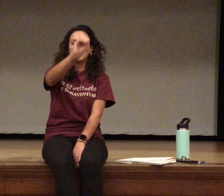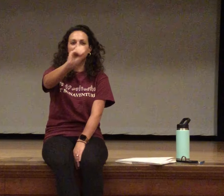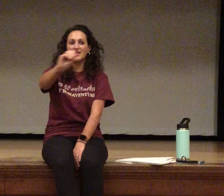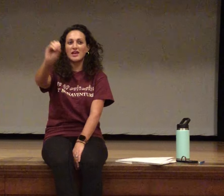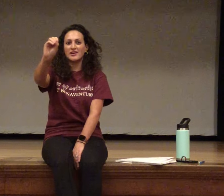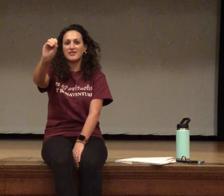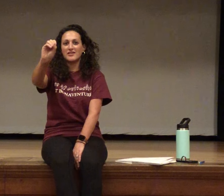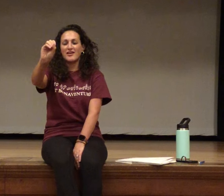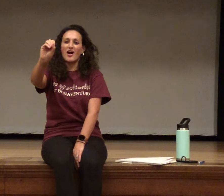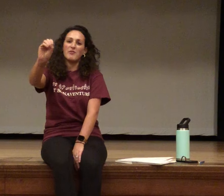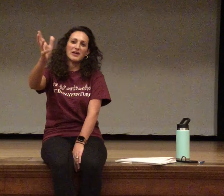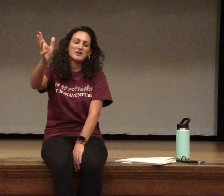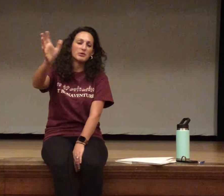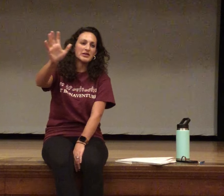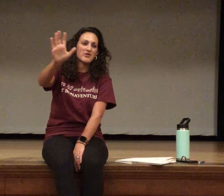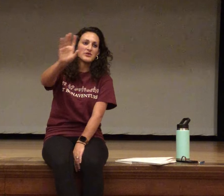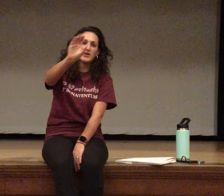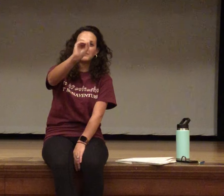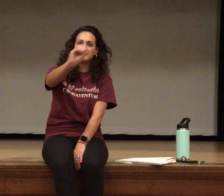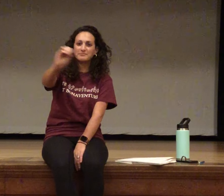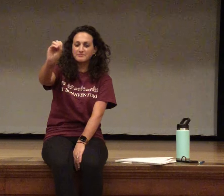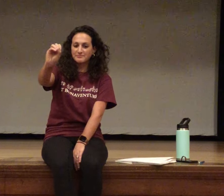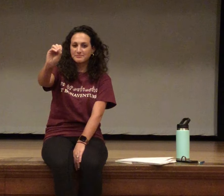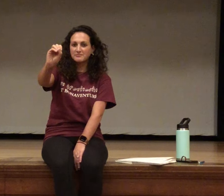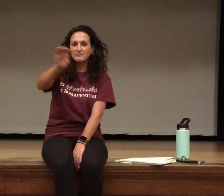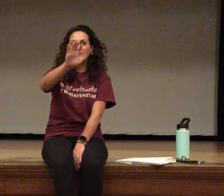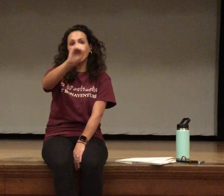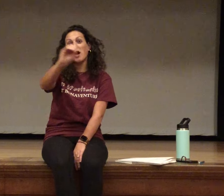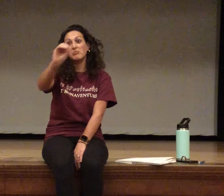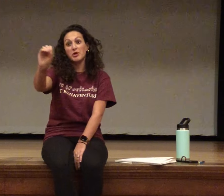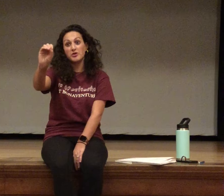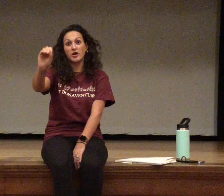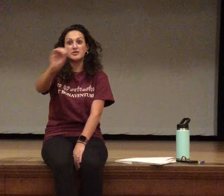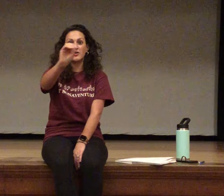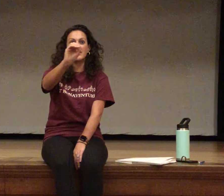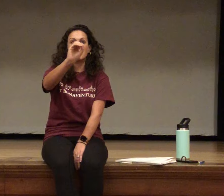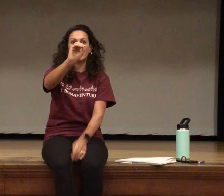so you can slide it I typically don't do that um but you could so it's like